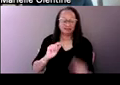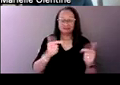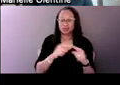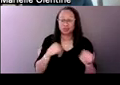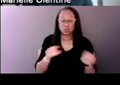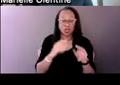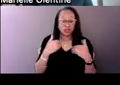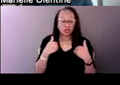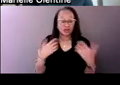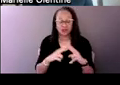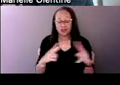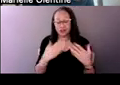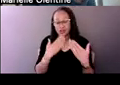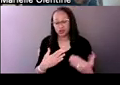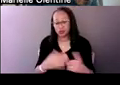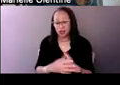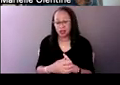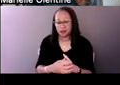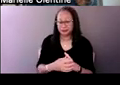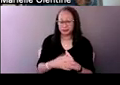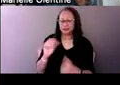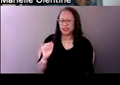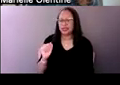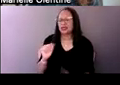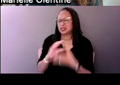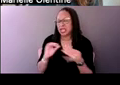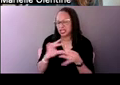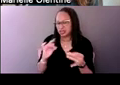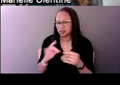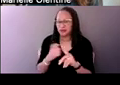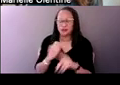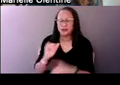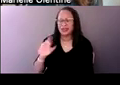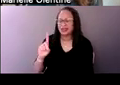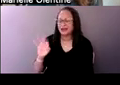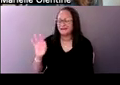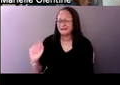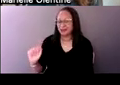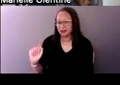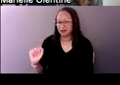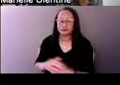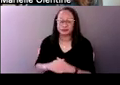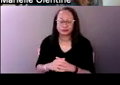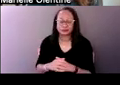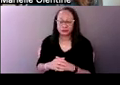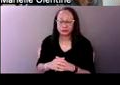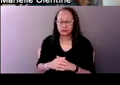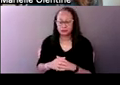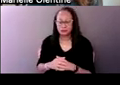had also been very publicly let go from this other festival. And their ideal accessible to premiere at was MoMA's